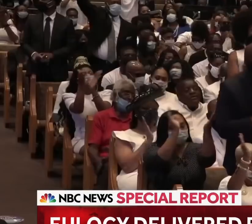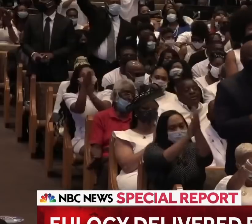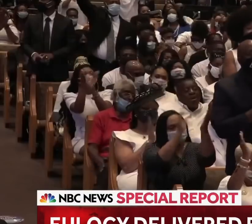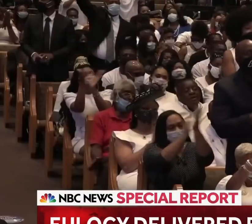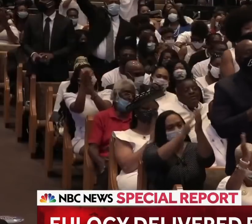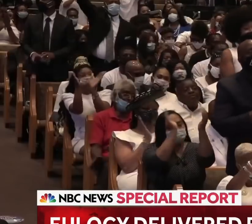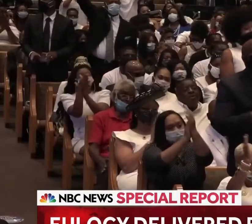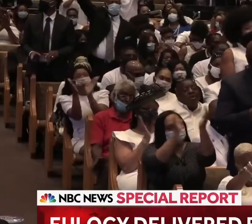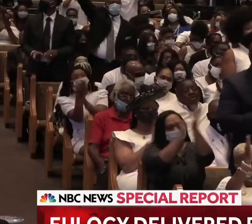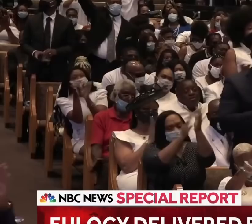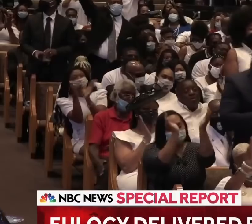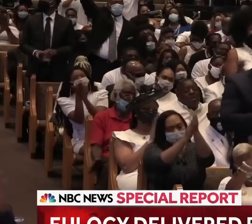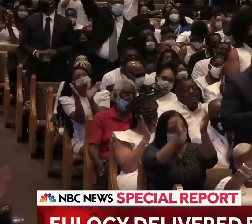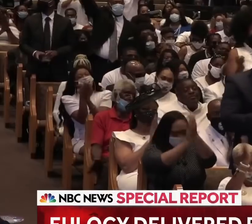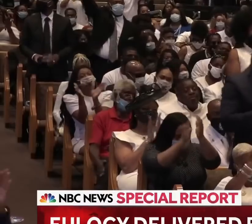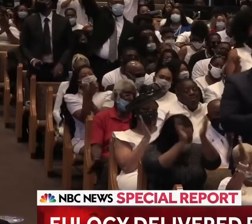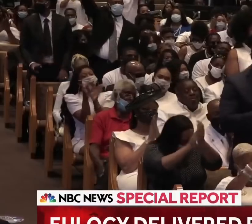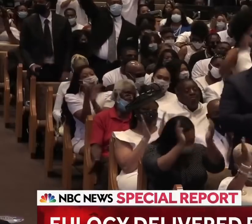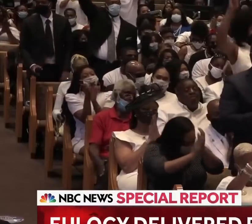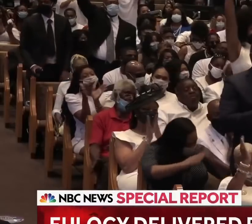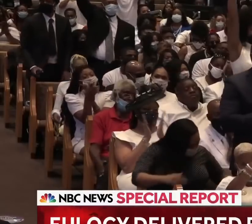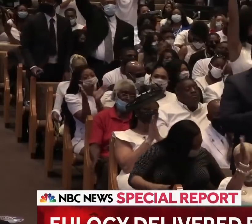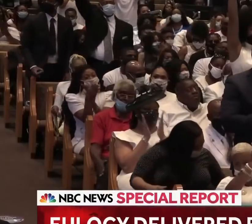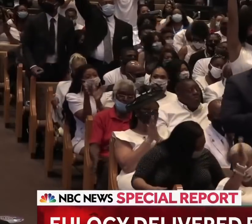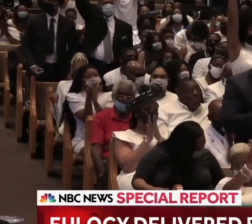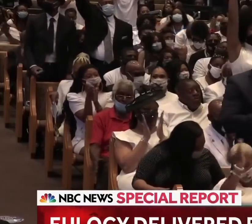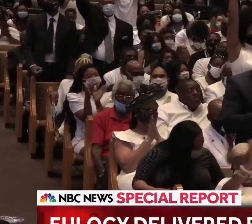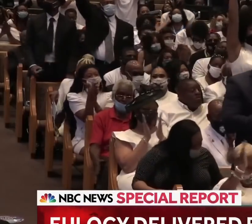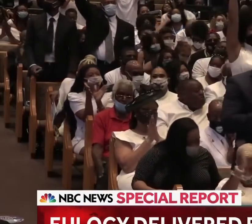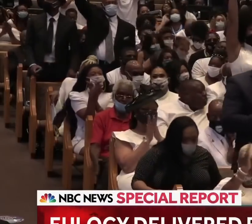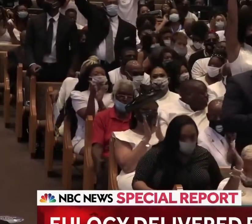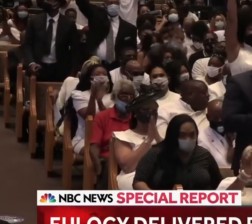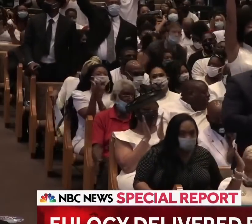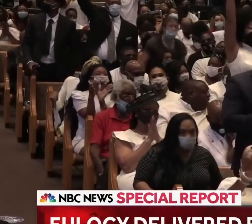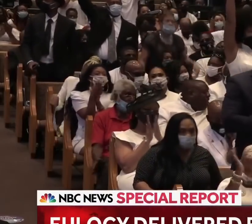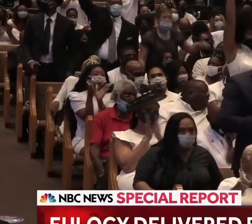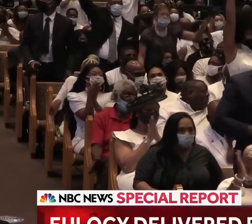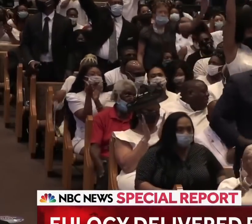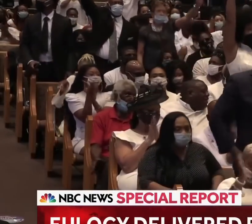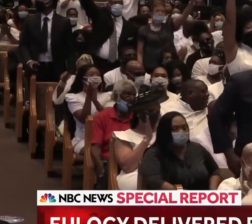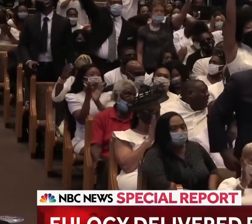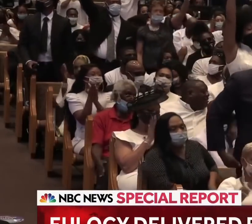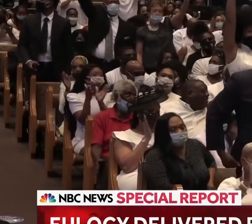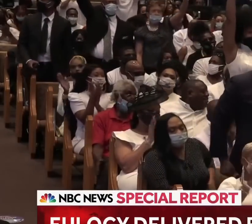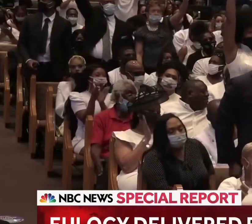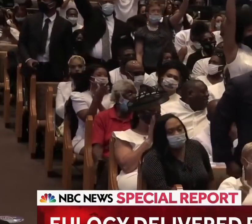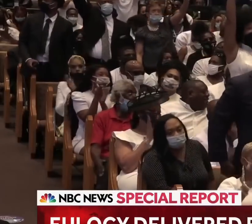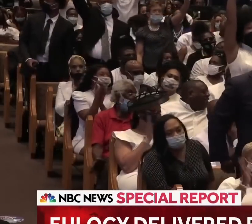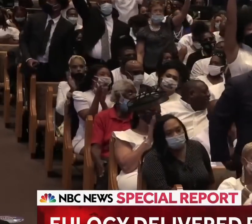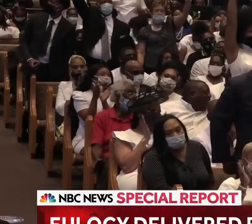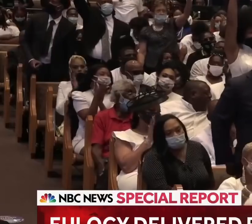MADE HIM THE CORNERSTONE OF A MOVEMENT THAT’S GOING TO CHANGE THE WHOLE WIDE WORLD. THE WHOLE WIDE WORLD.